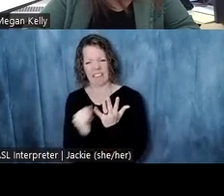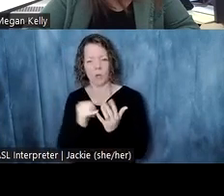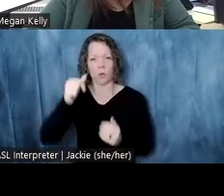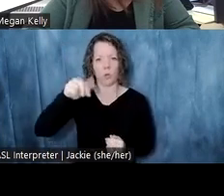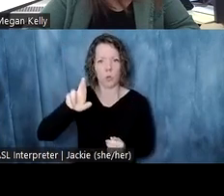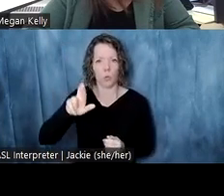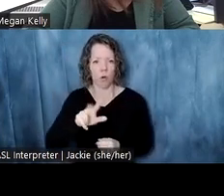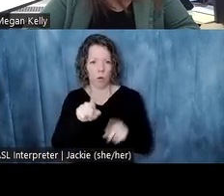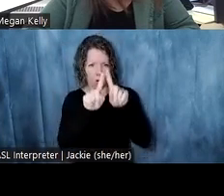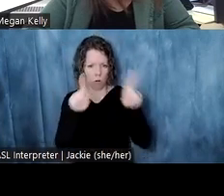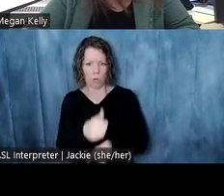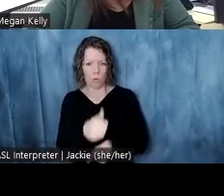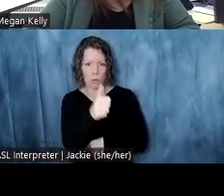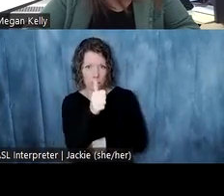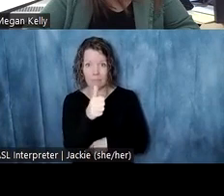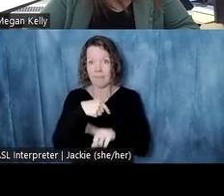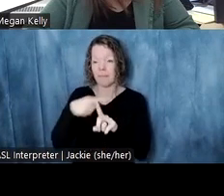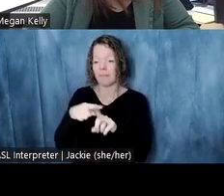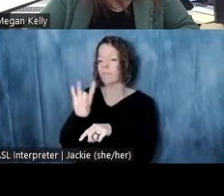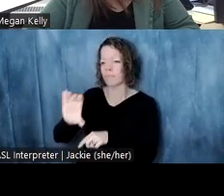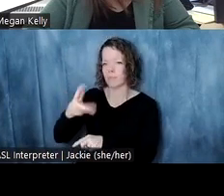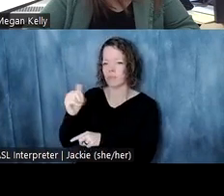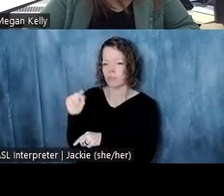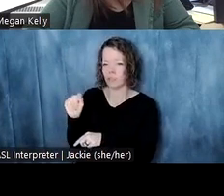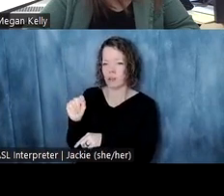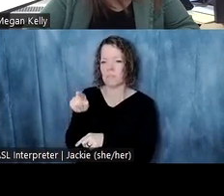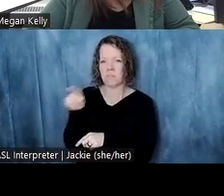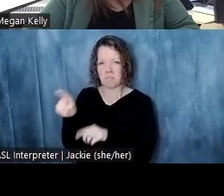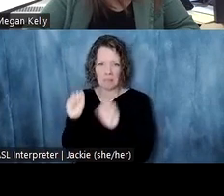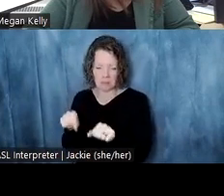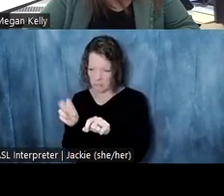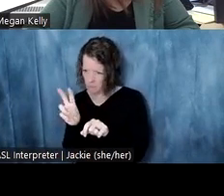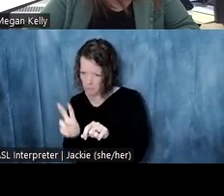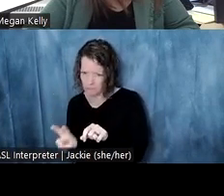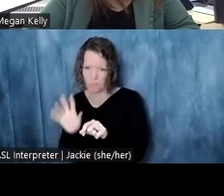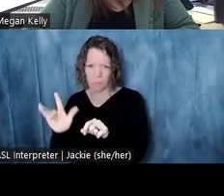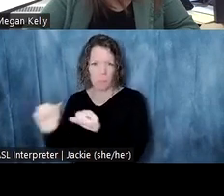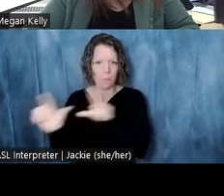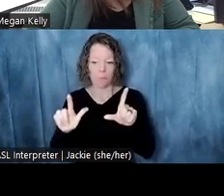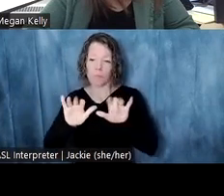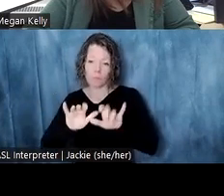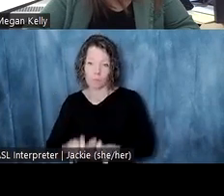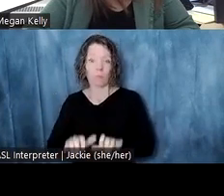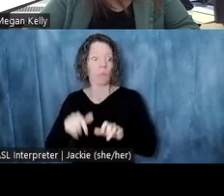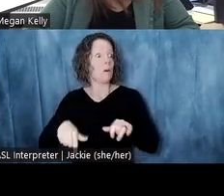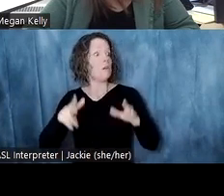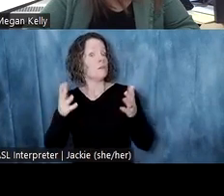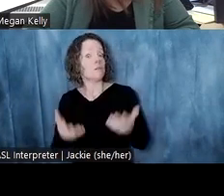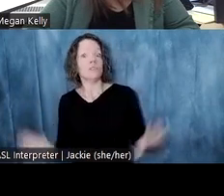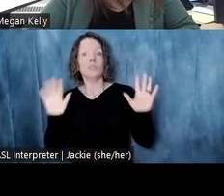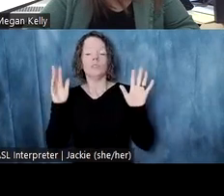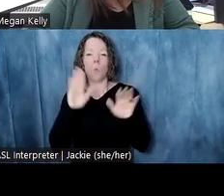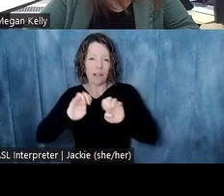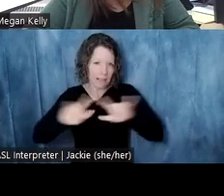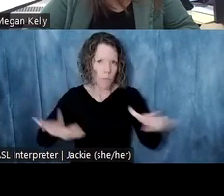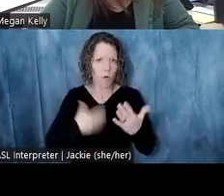programs. They'll also be emailed to all attendees after today's program. Please use the Q&A button